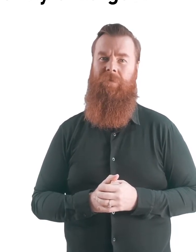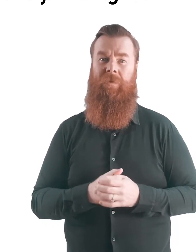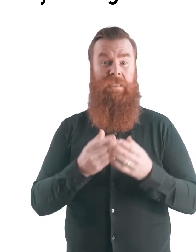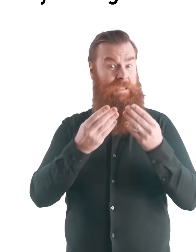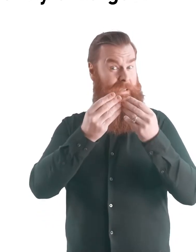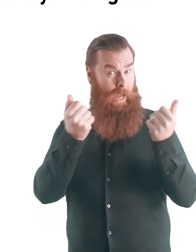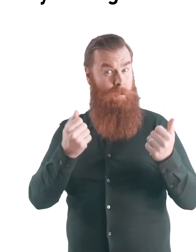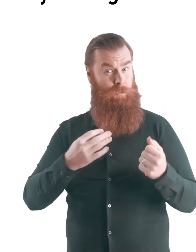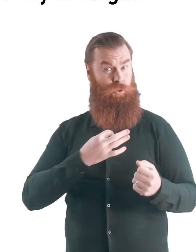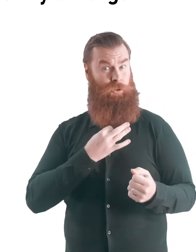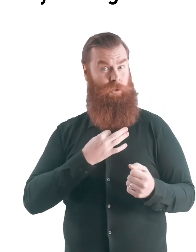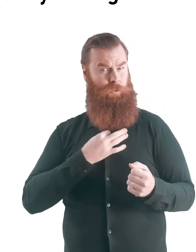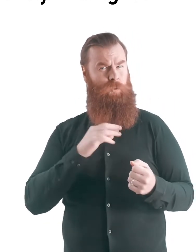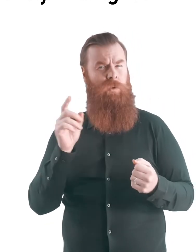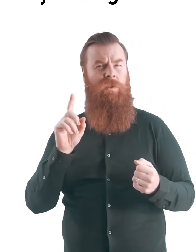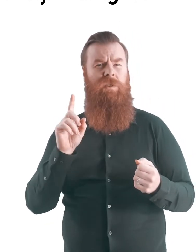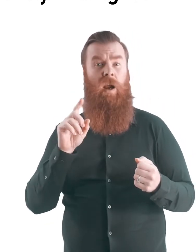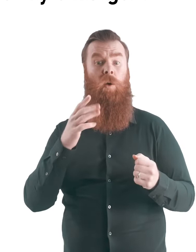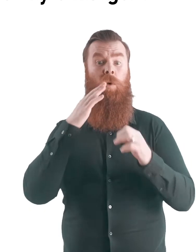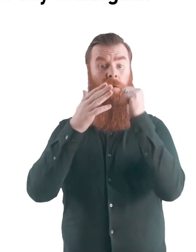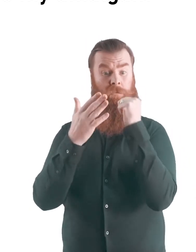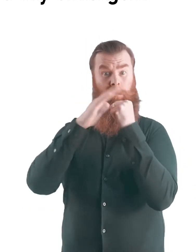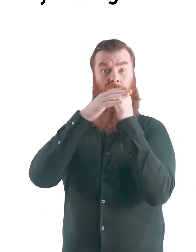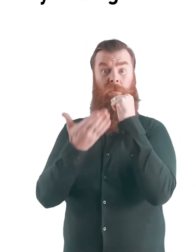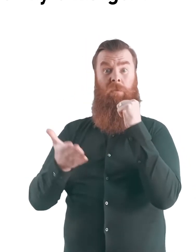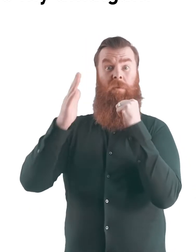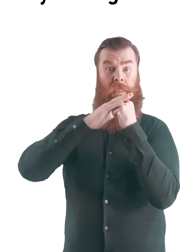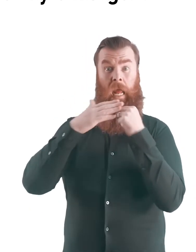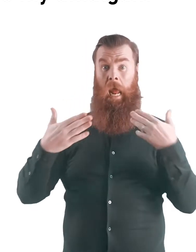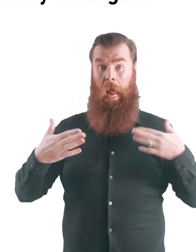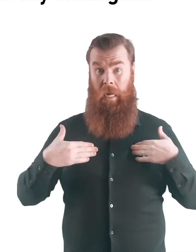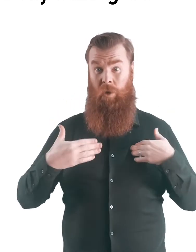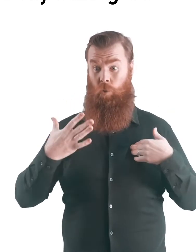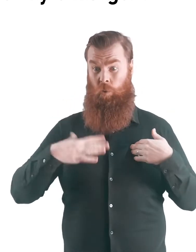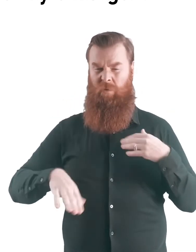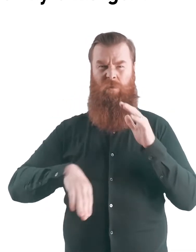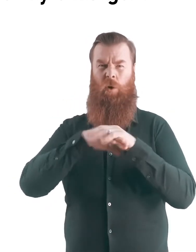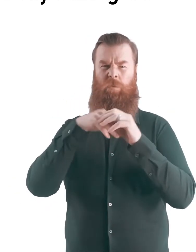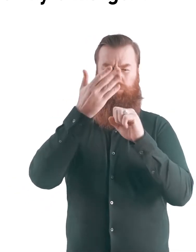Some of the risks involved in replacing a healthy amalgam filling include: